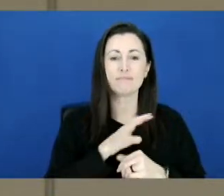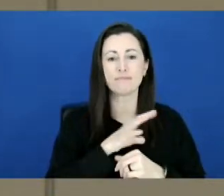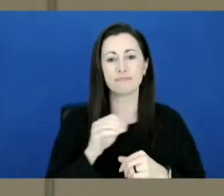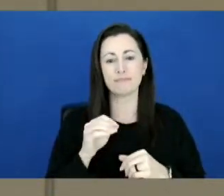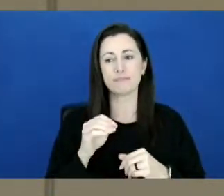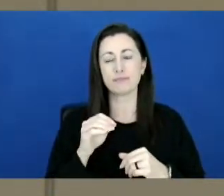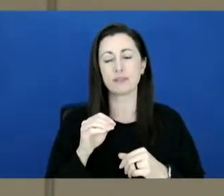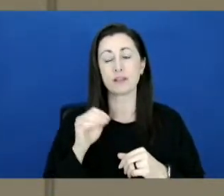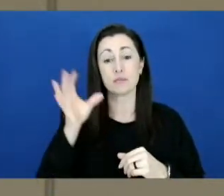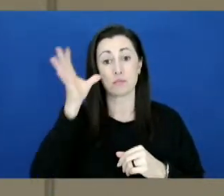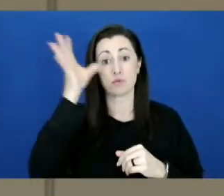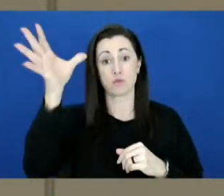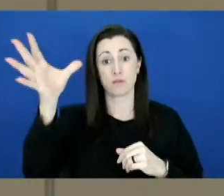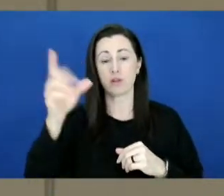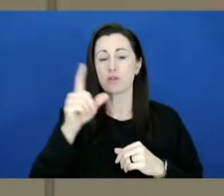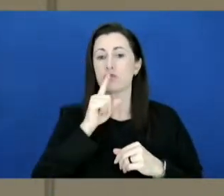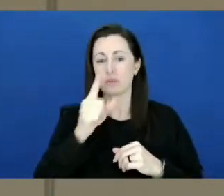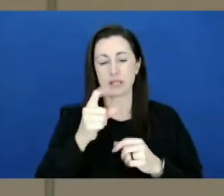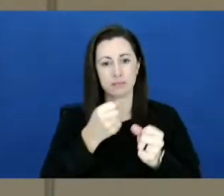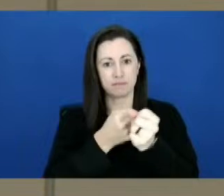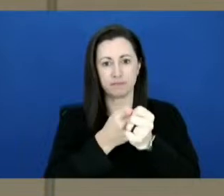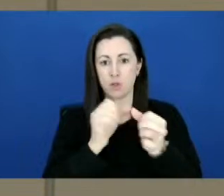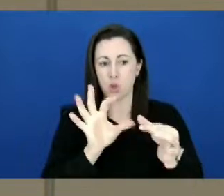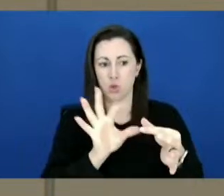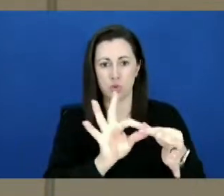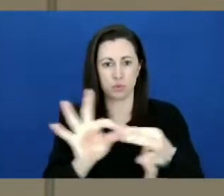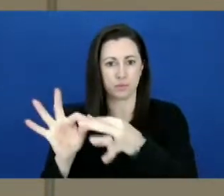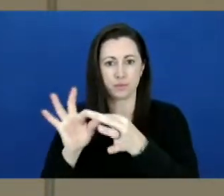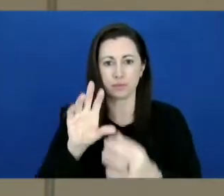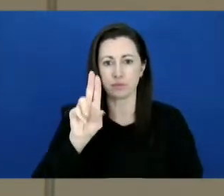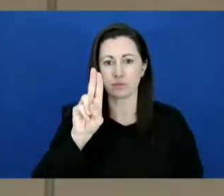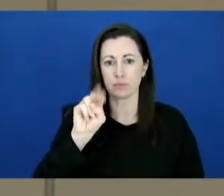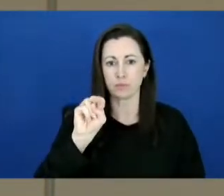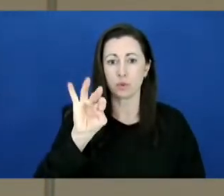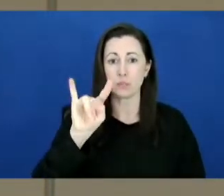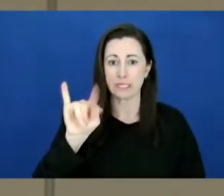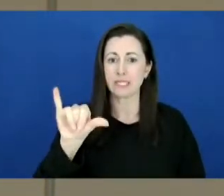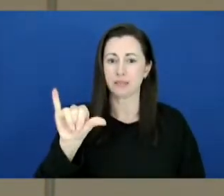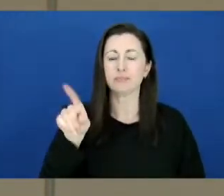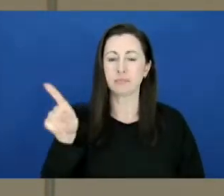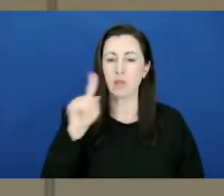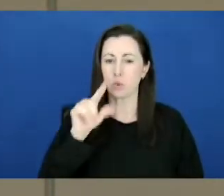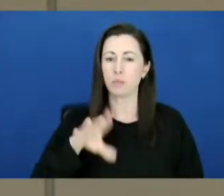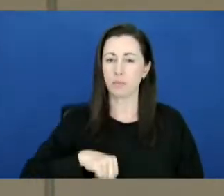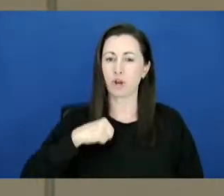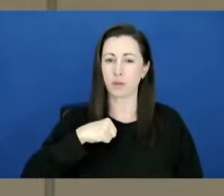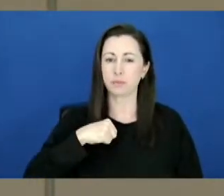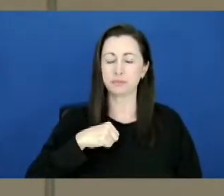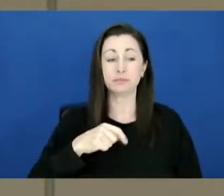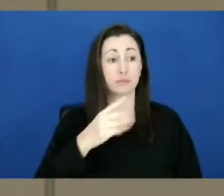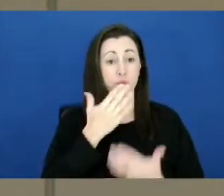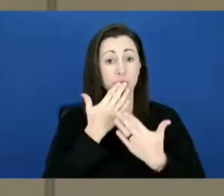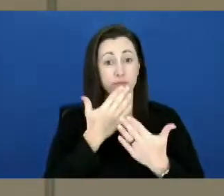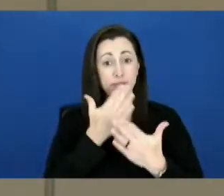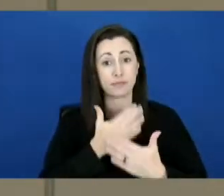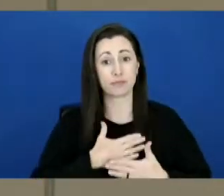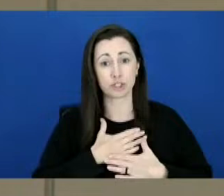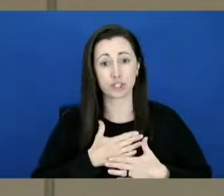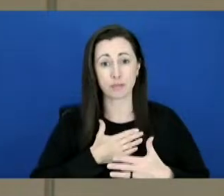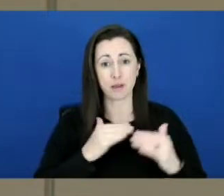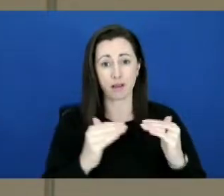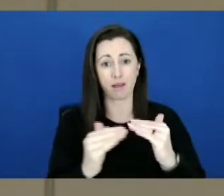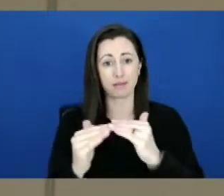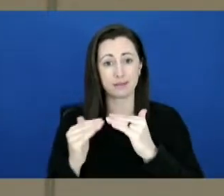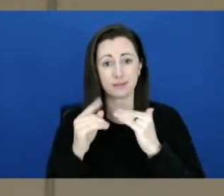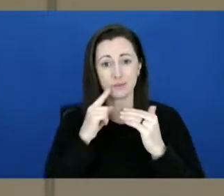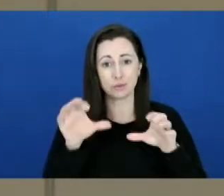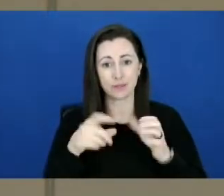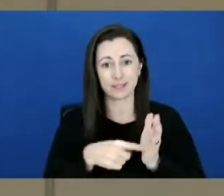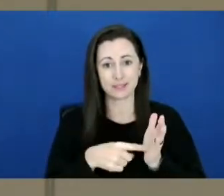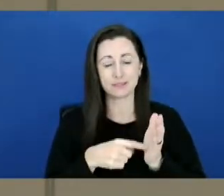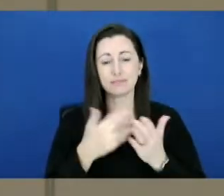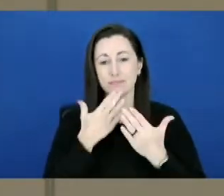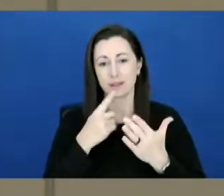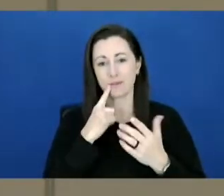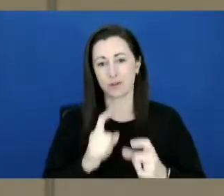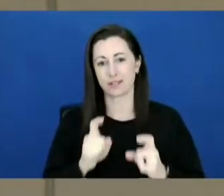AND HE WAS ALL ABOUT UNITY, AND